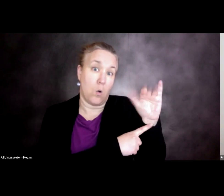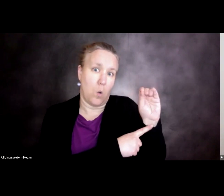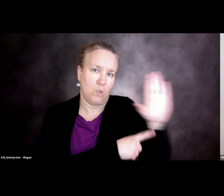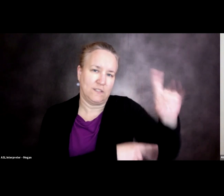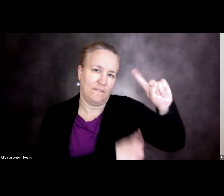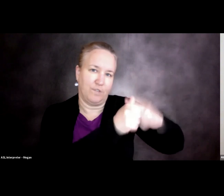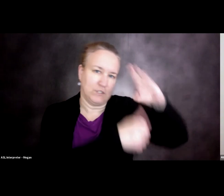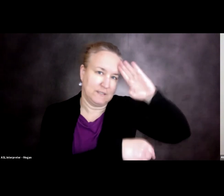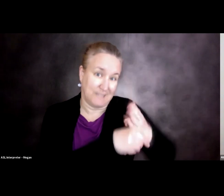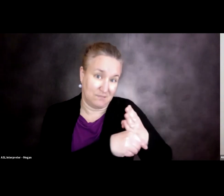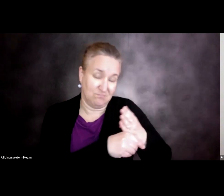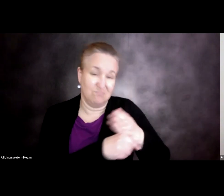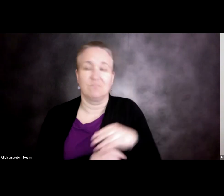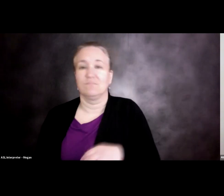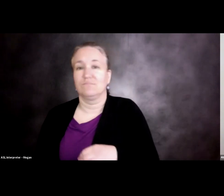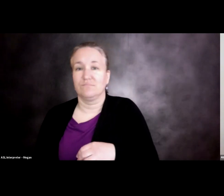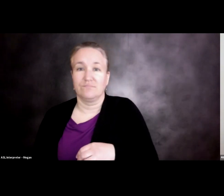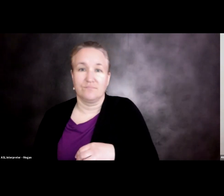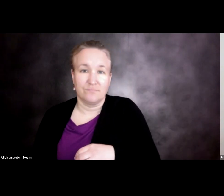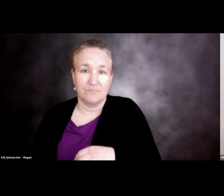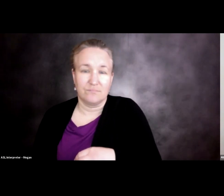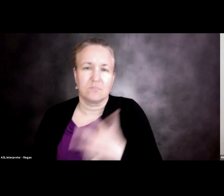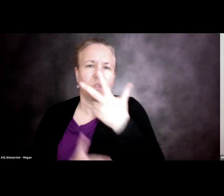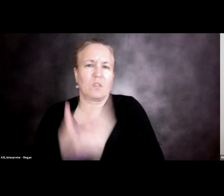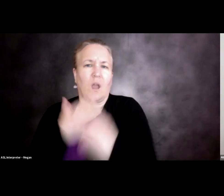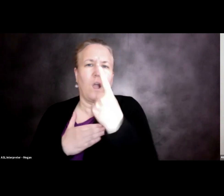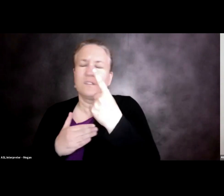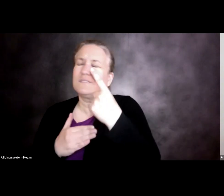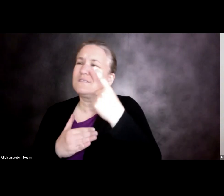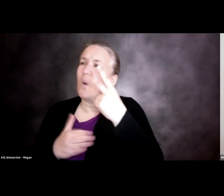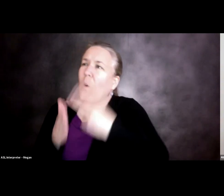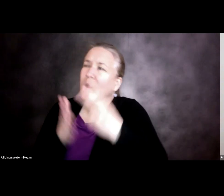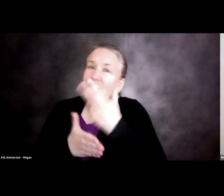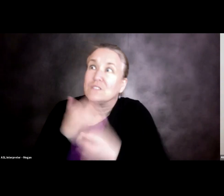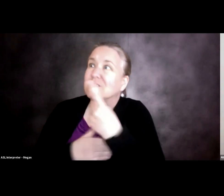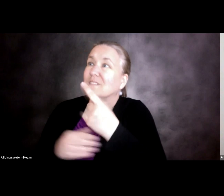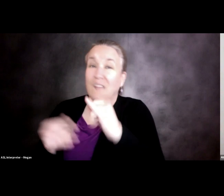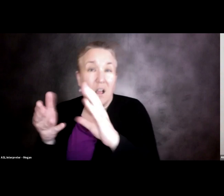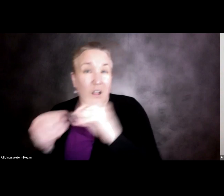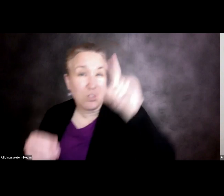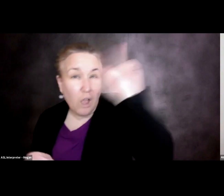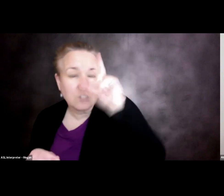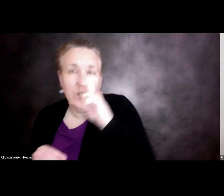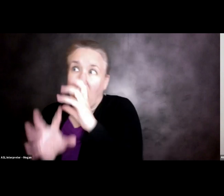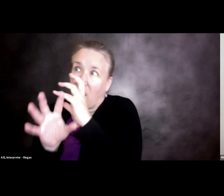It was not the mad logic of the Trinity that captivated him. He did not understand it.